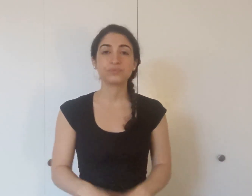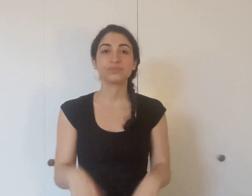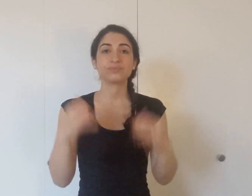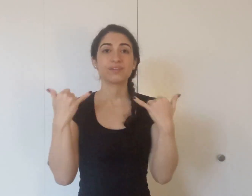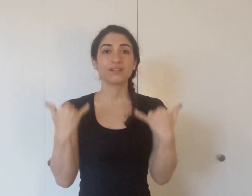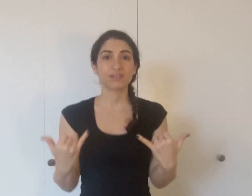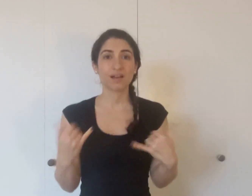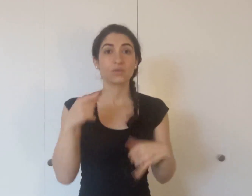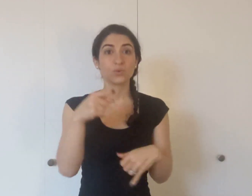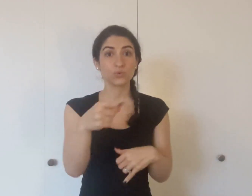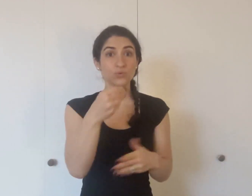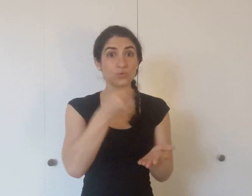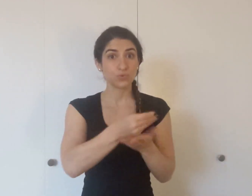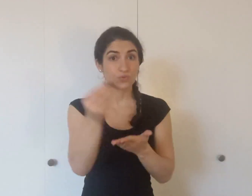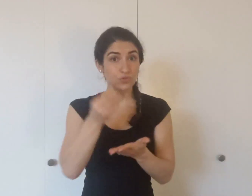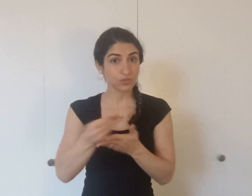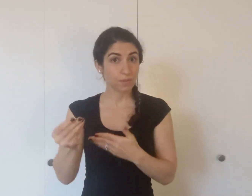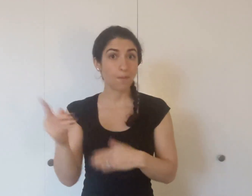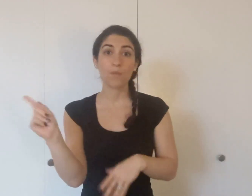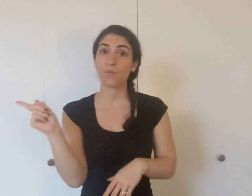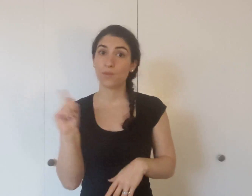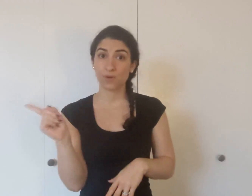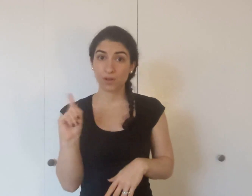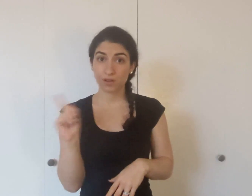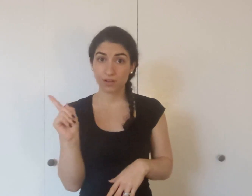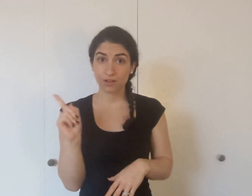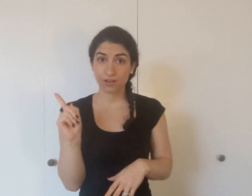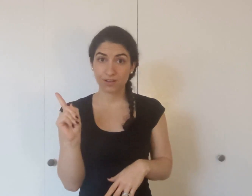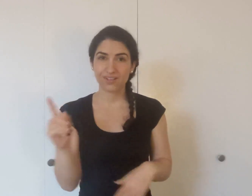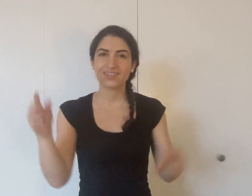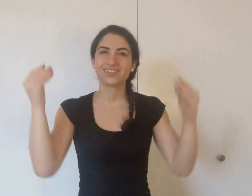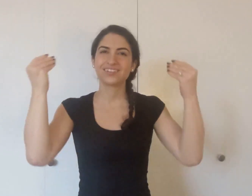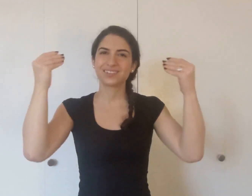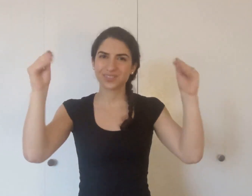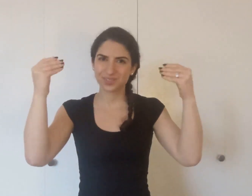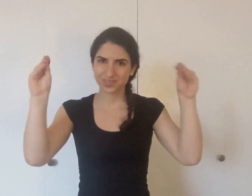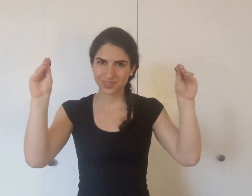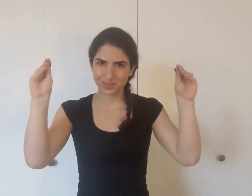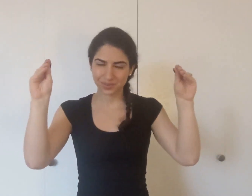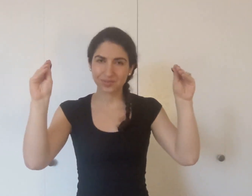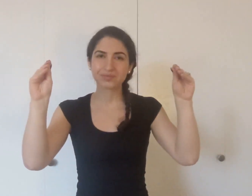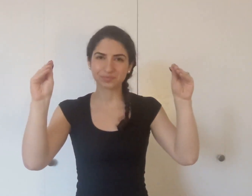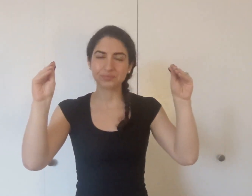Now, where do you shop? A STORE.